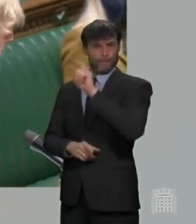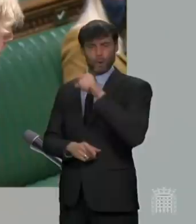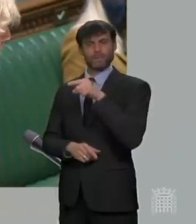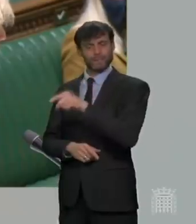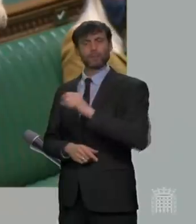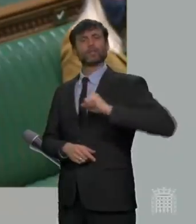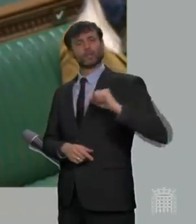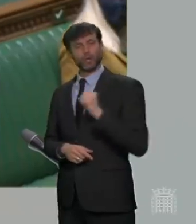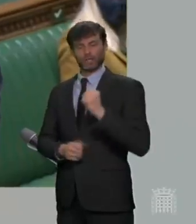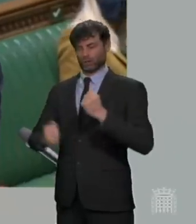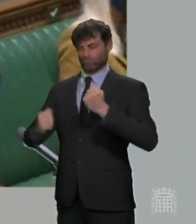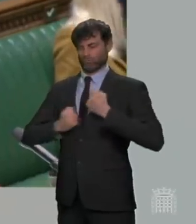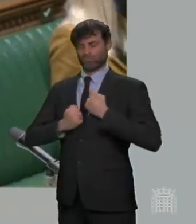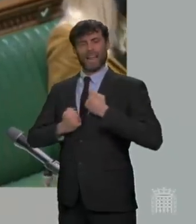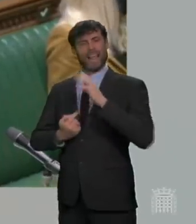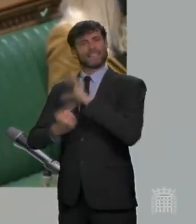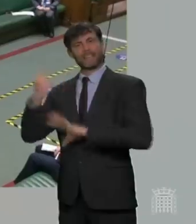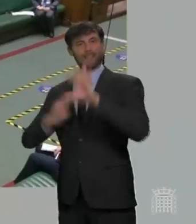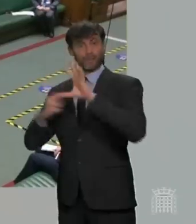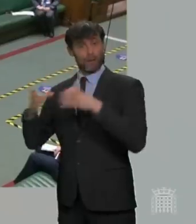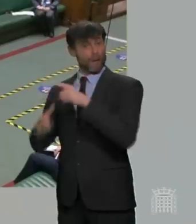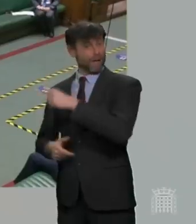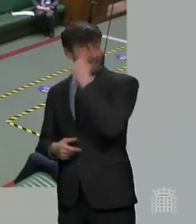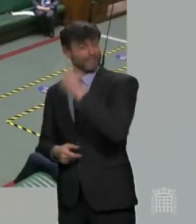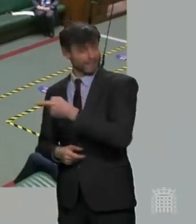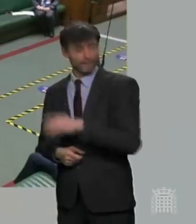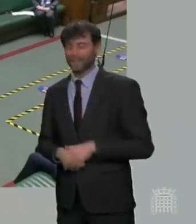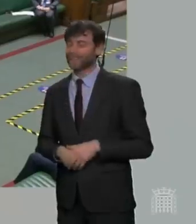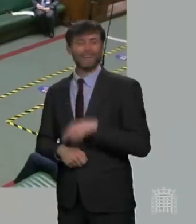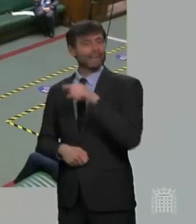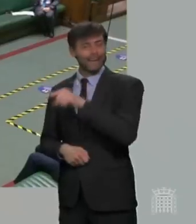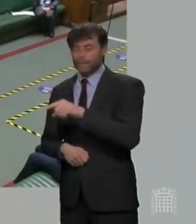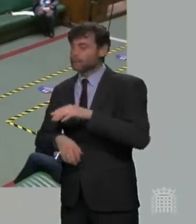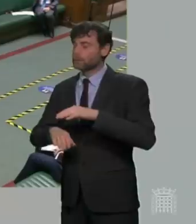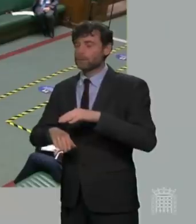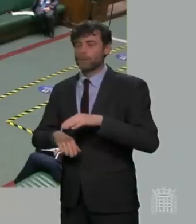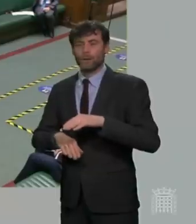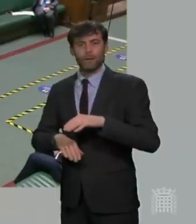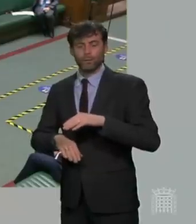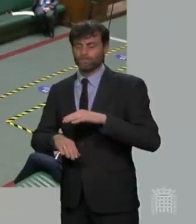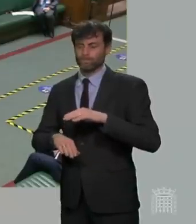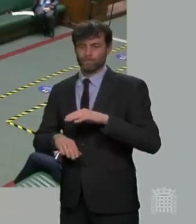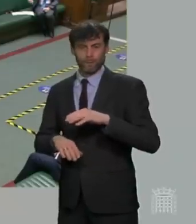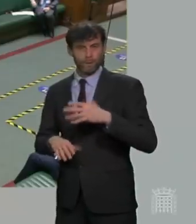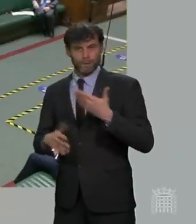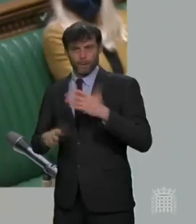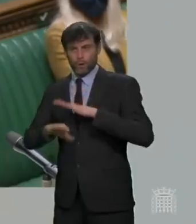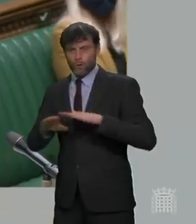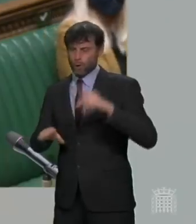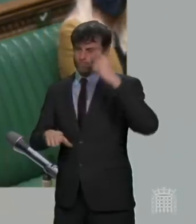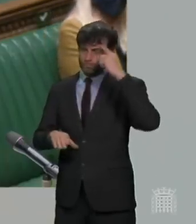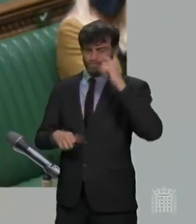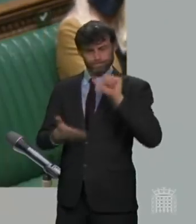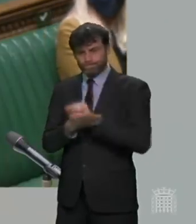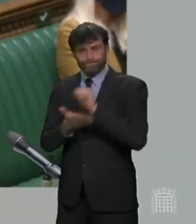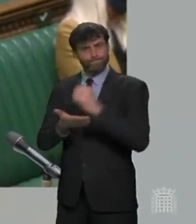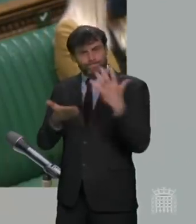party, Mr Speaker—because it is failing the people of Scotland, failing to deliver on education,